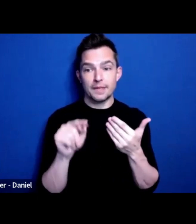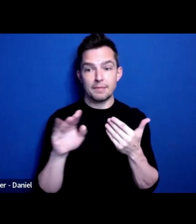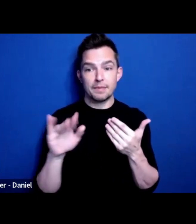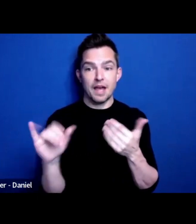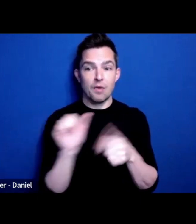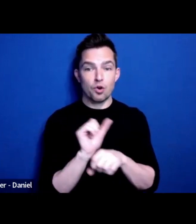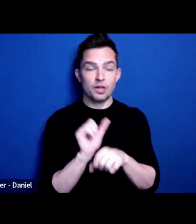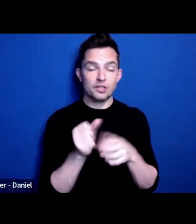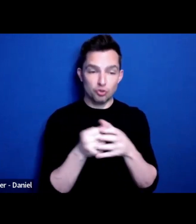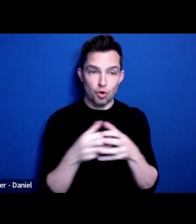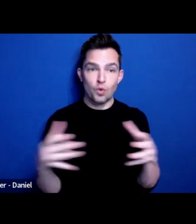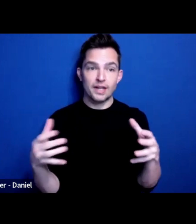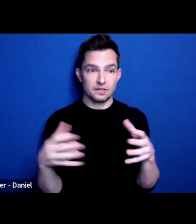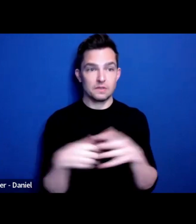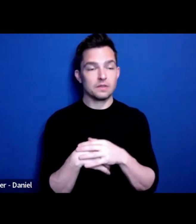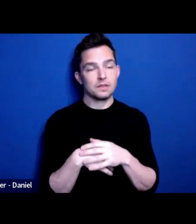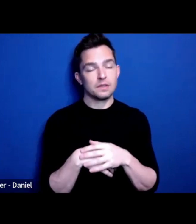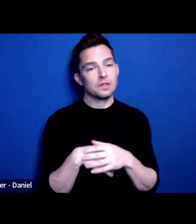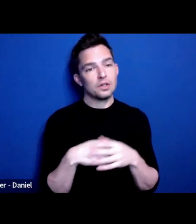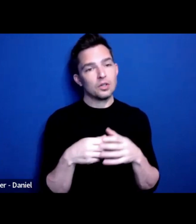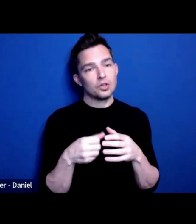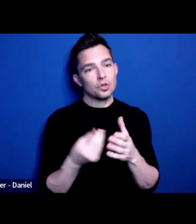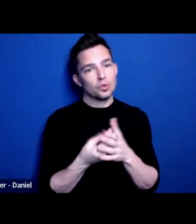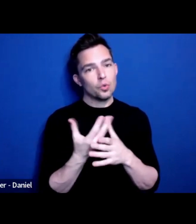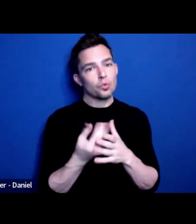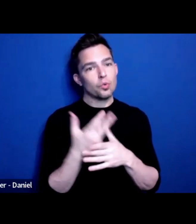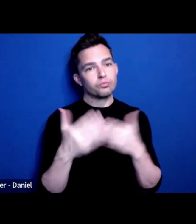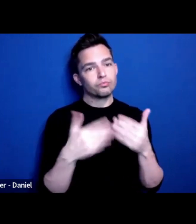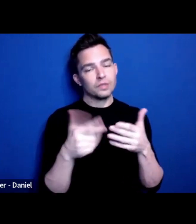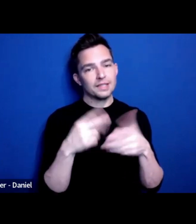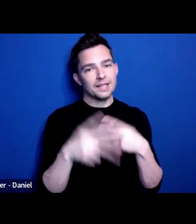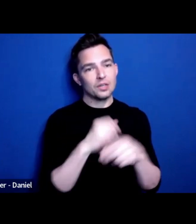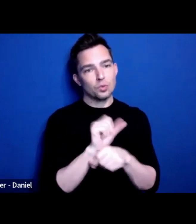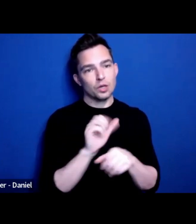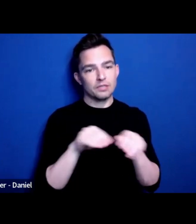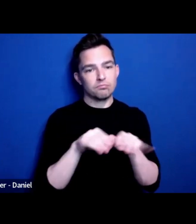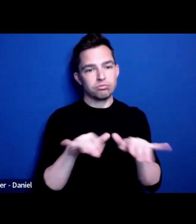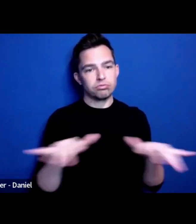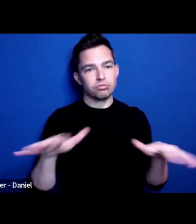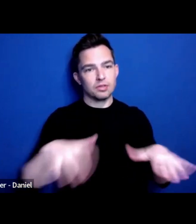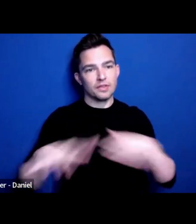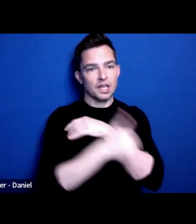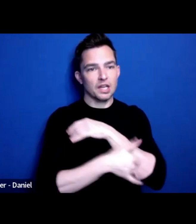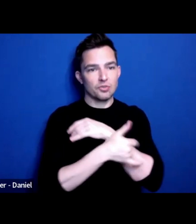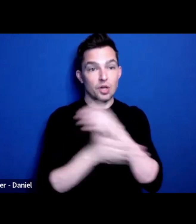growing. We are growing the sorts of work that is being being done across the country. Our work is done through states